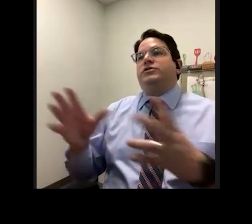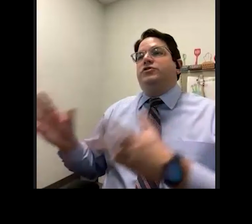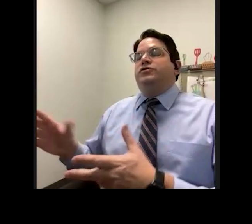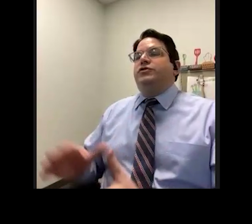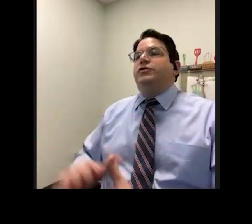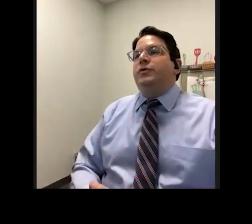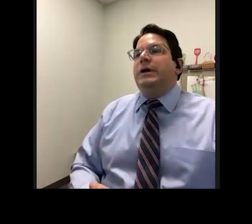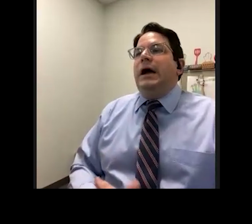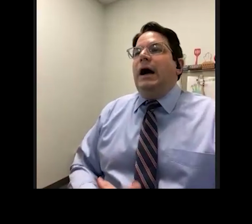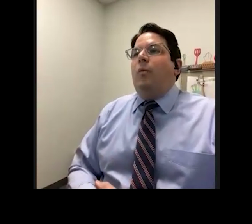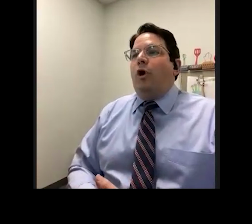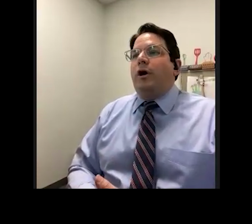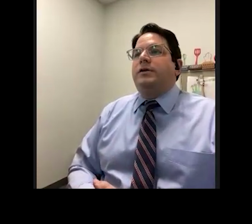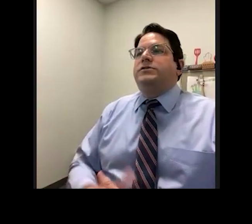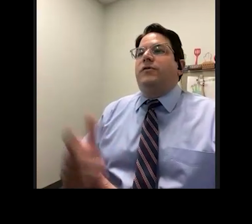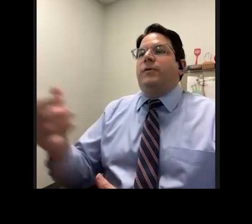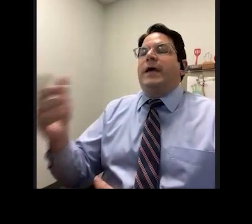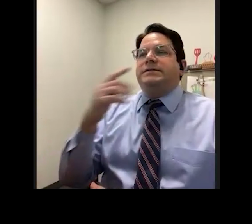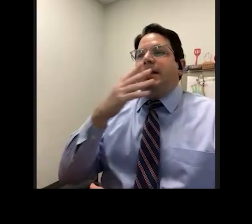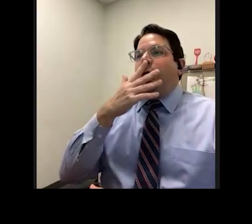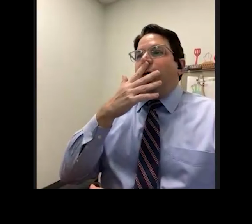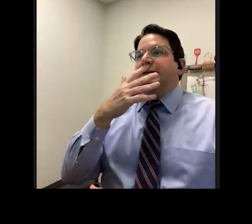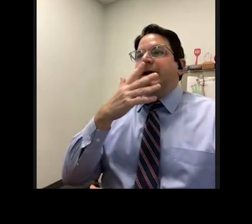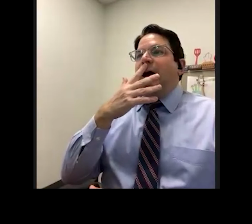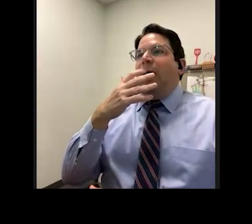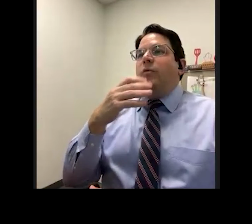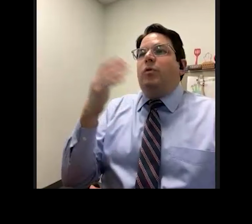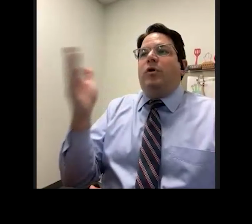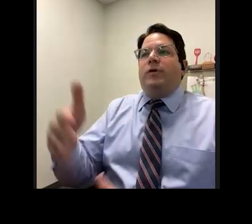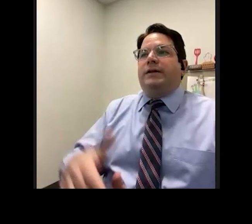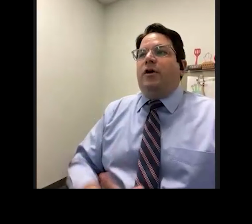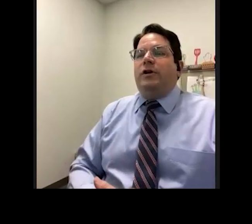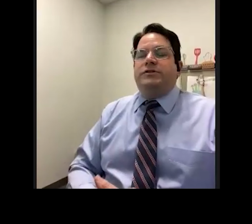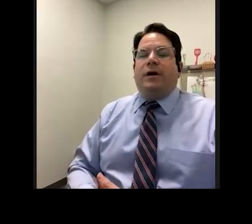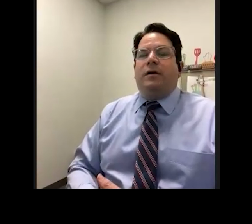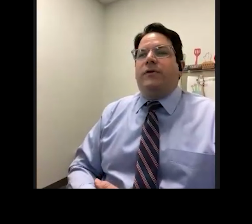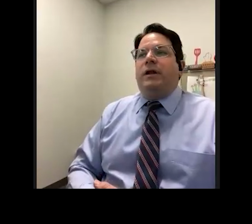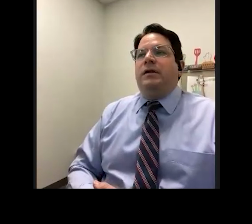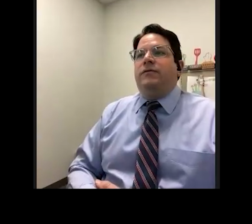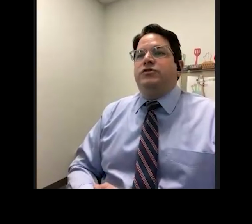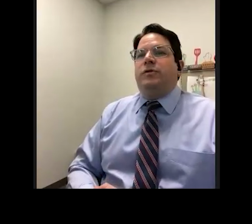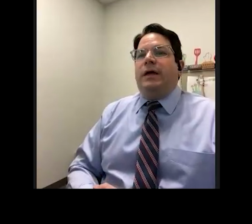individual is used to work. So from that standpoint, we will correct the earnings record of any individual